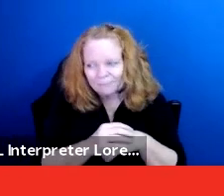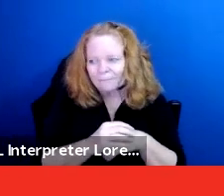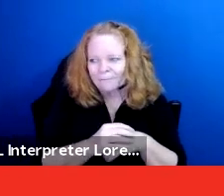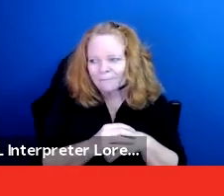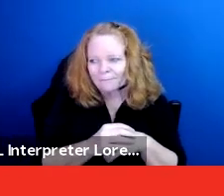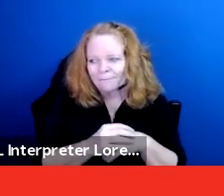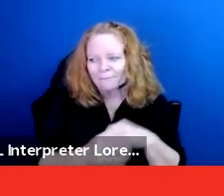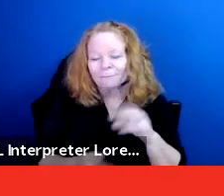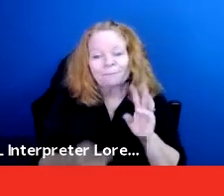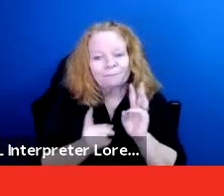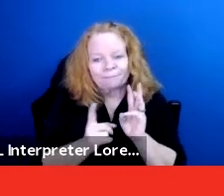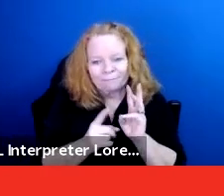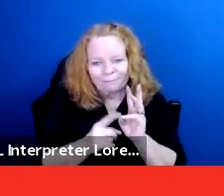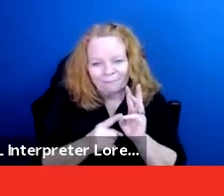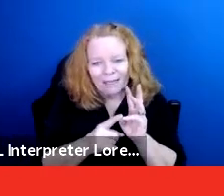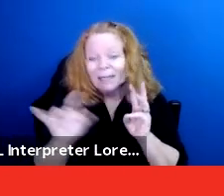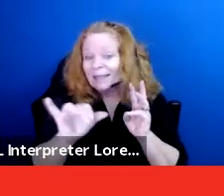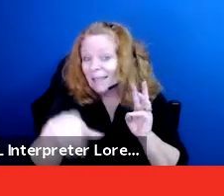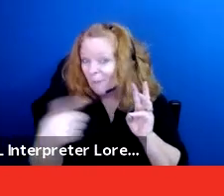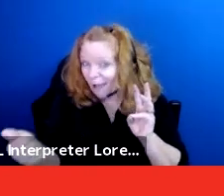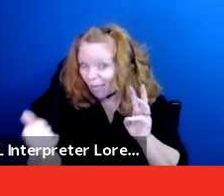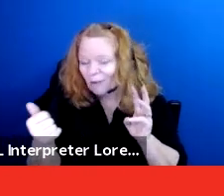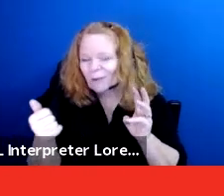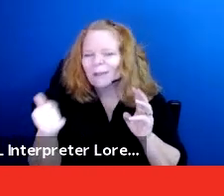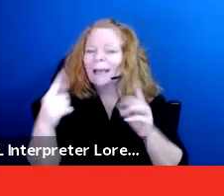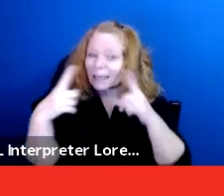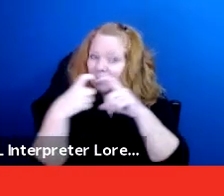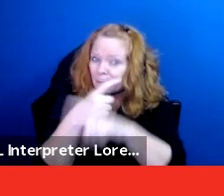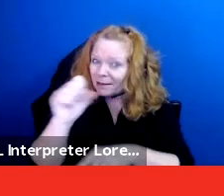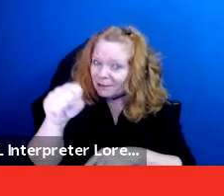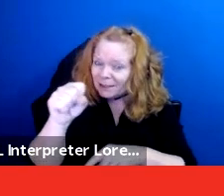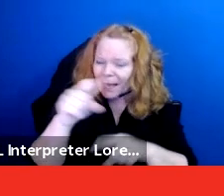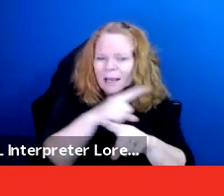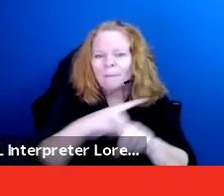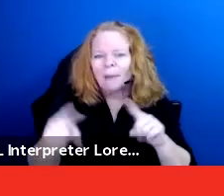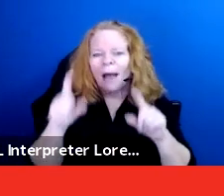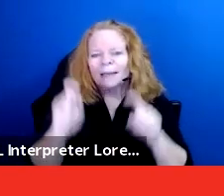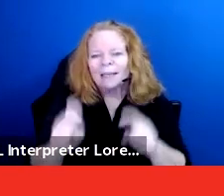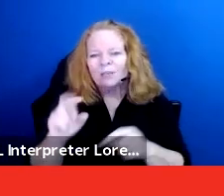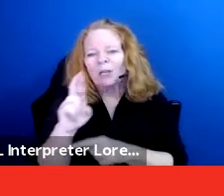content this stuff even though it is highly complex needed to be reflowable if a student